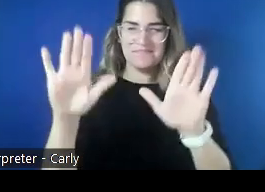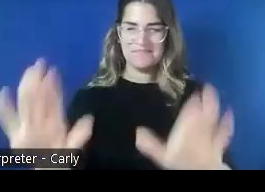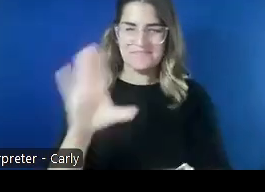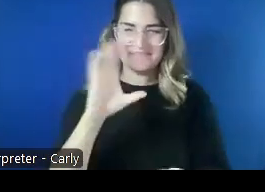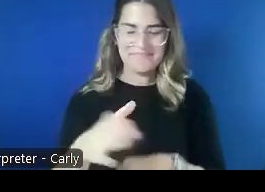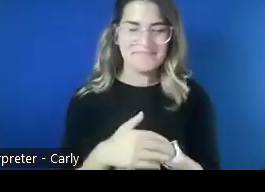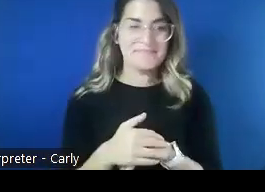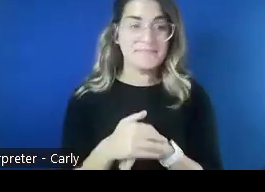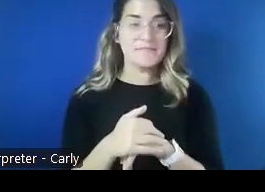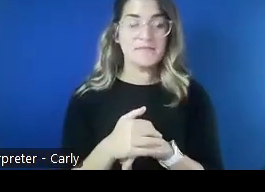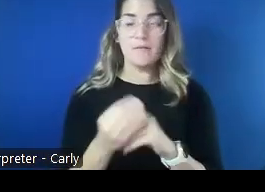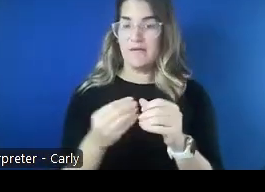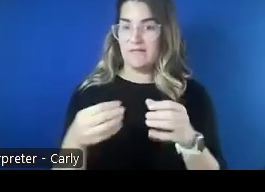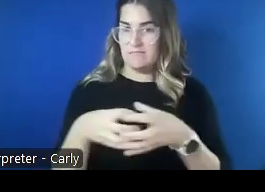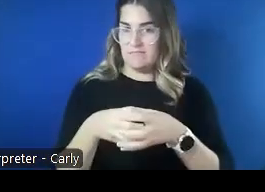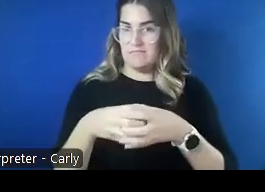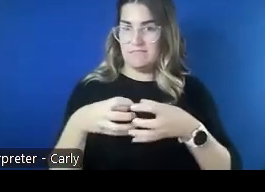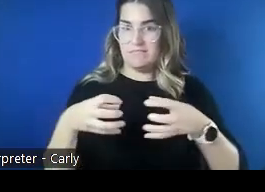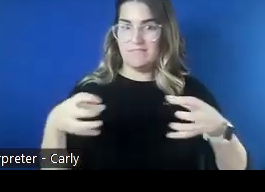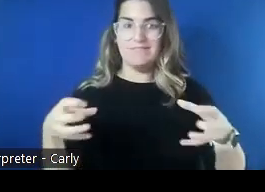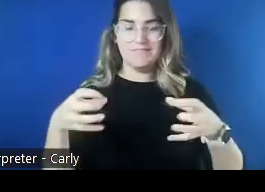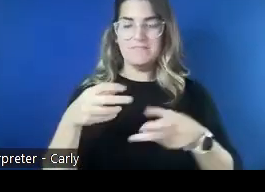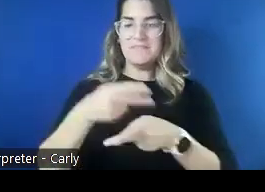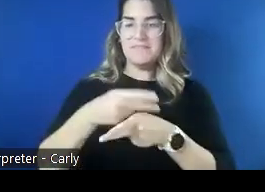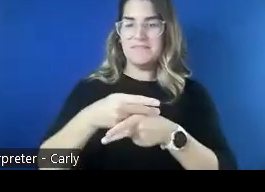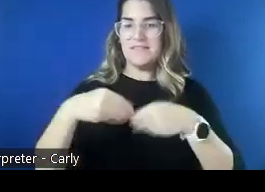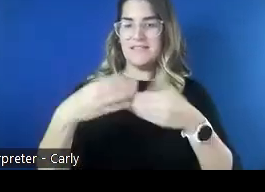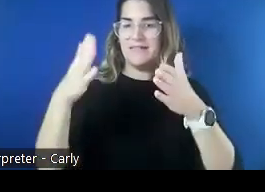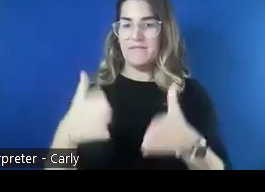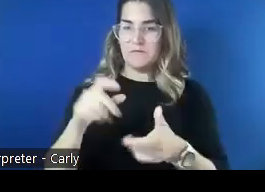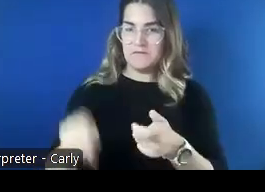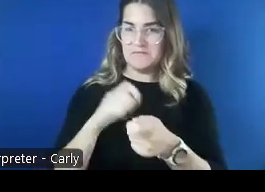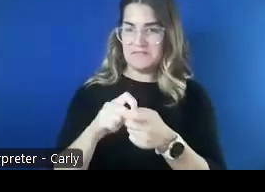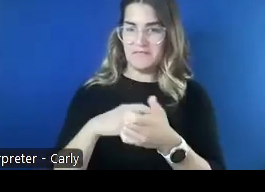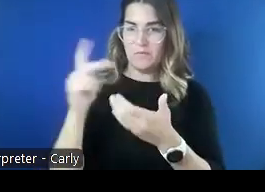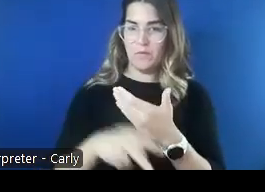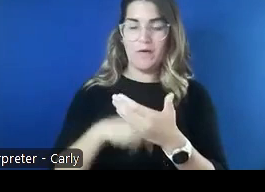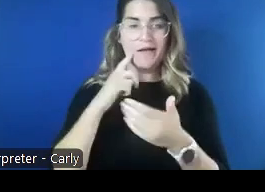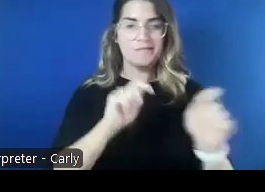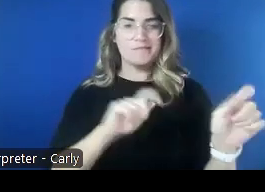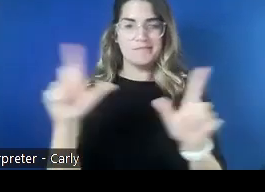number of caregiver specific programs uh which I'm going to put up as a slide mostly because